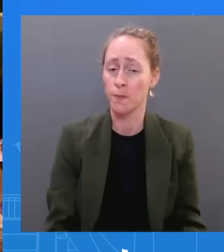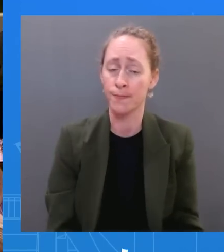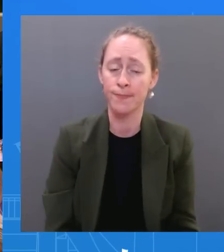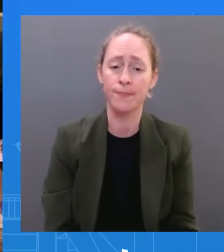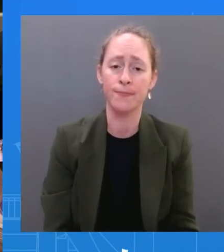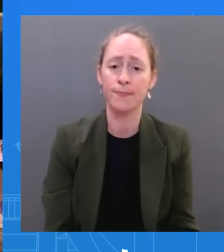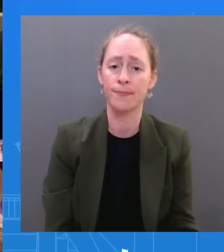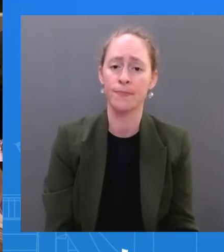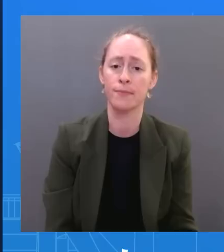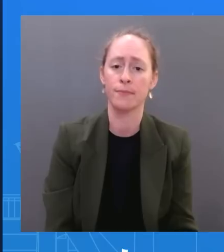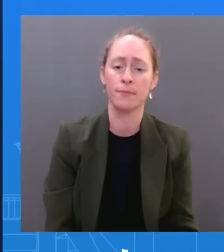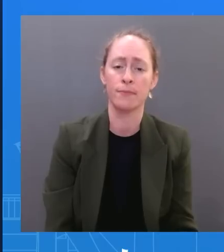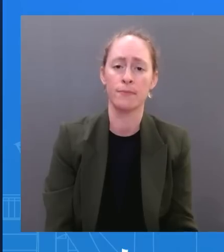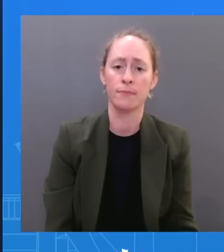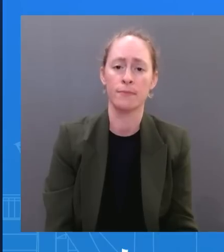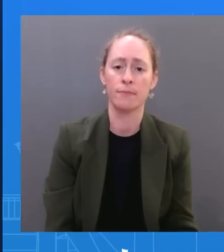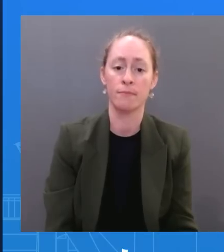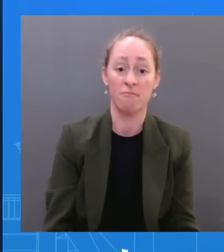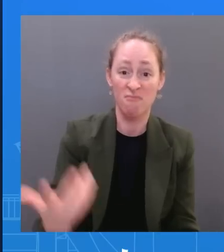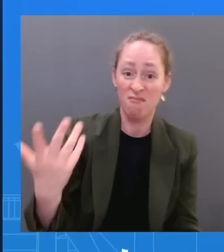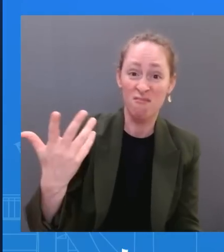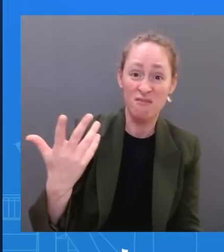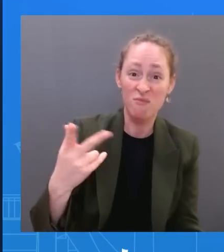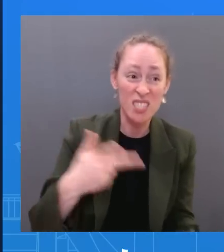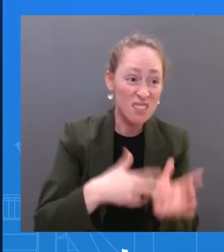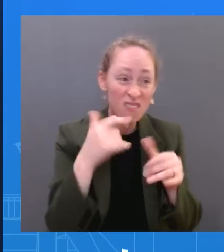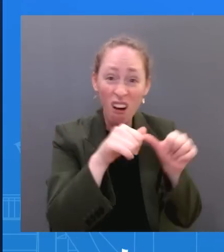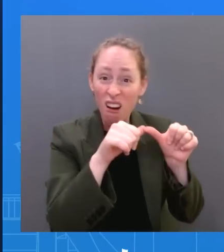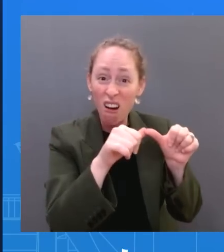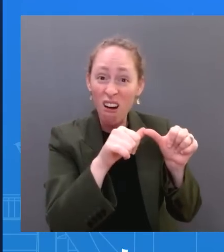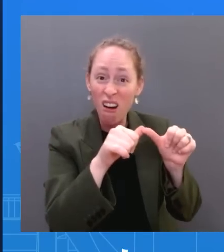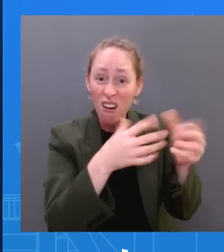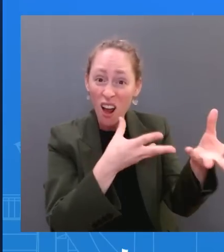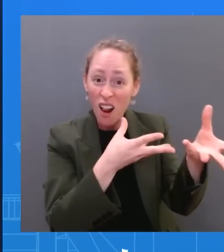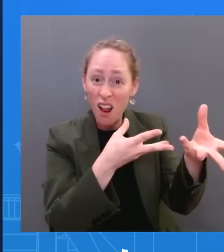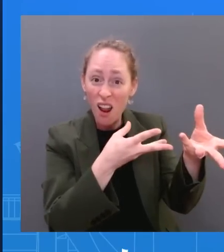Mr. Sullivan: Well, first, we've imposed limiting principles in terms of exactly the types of systems